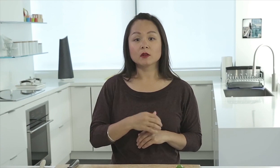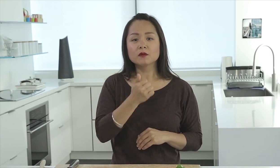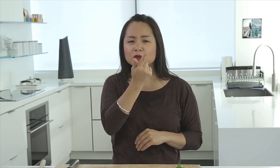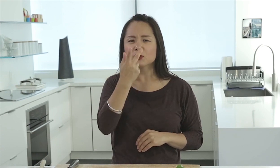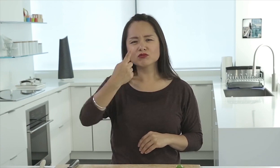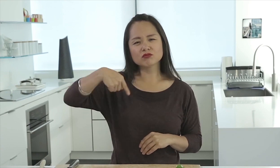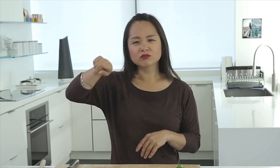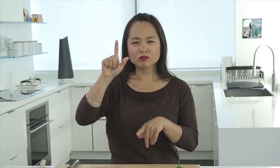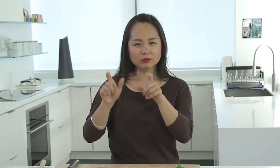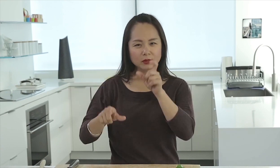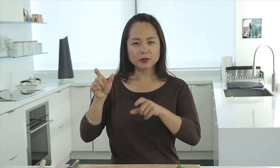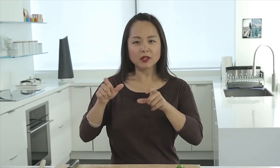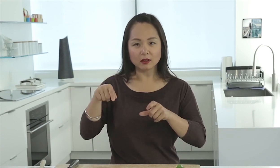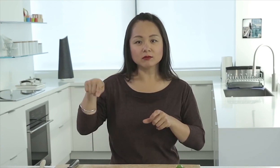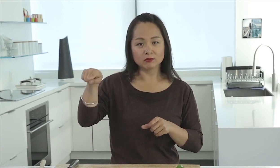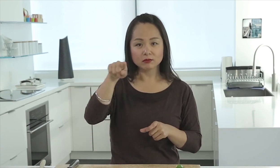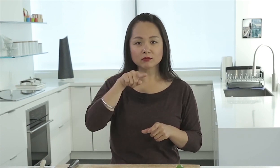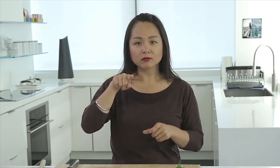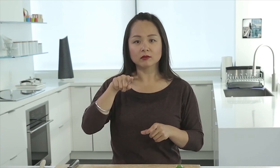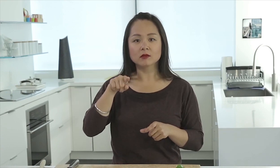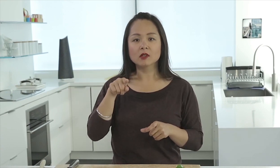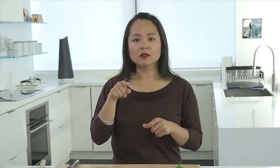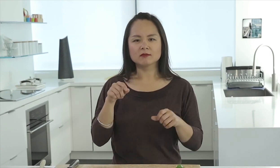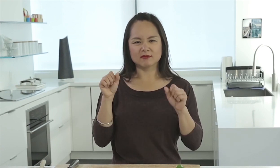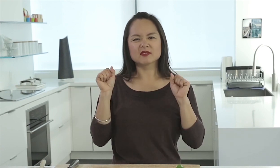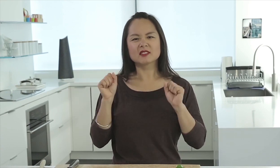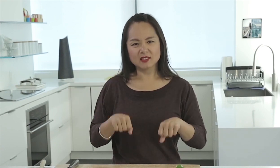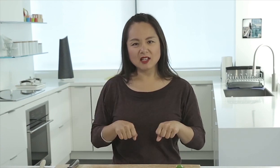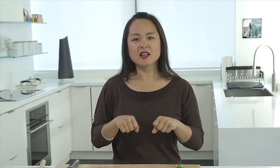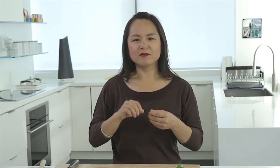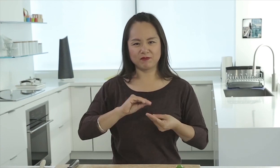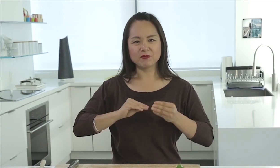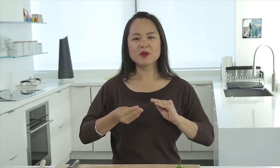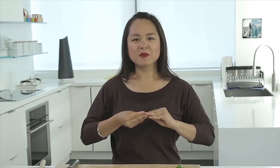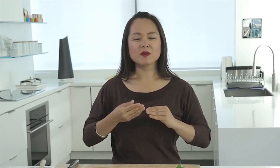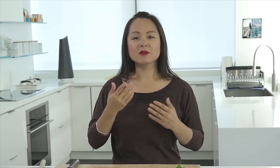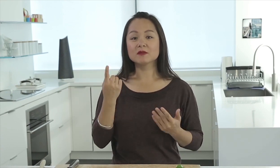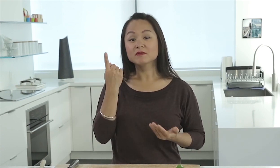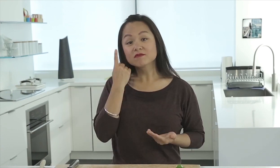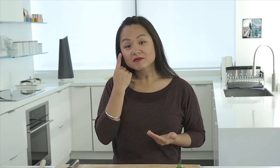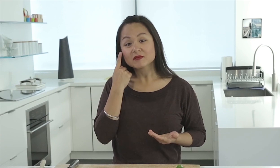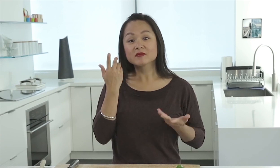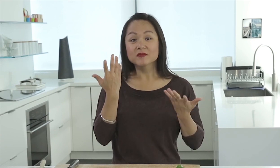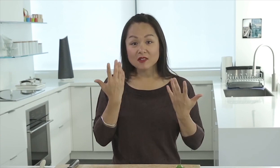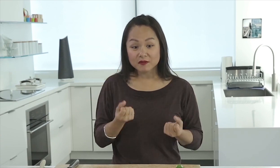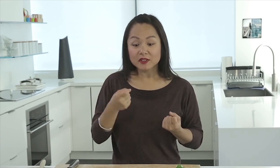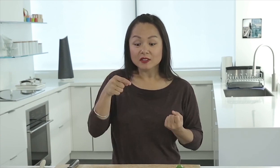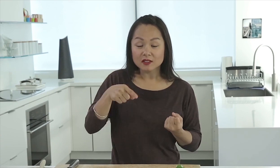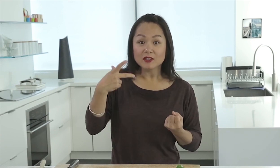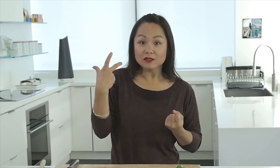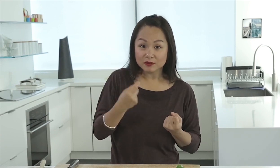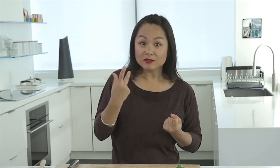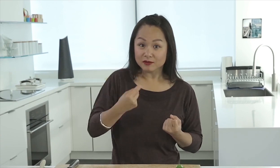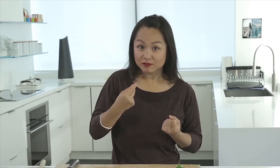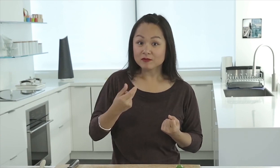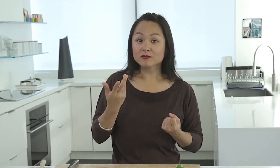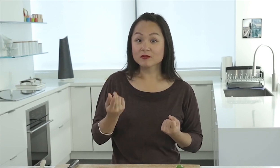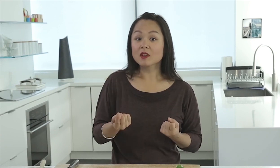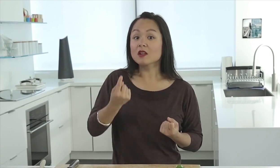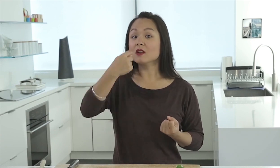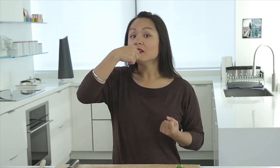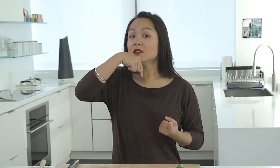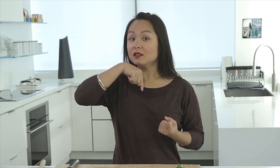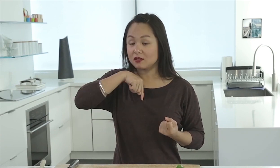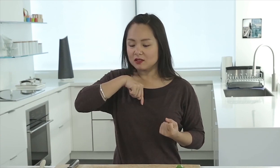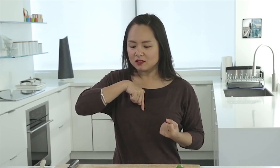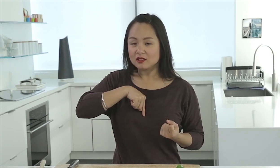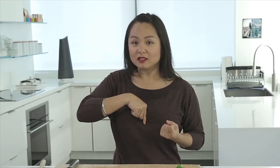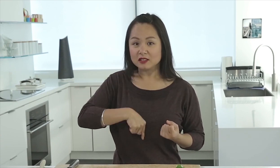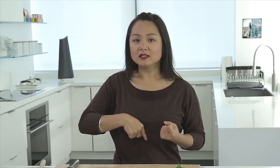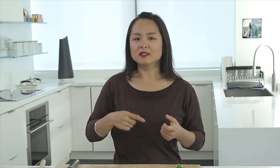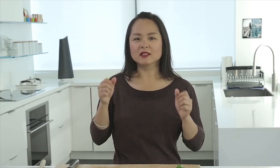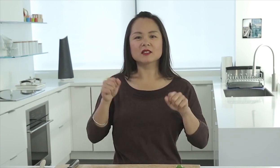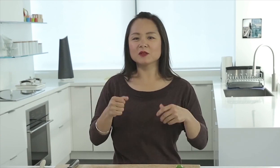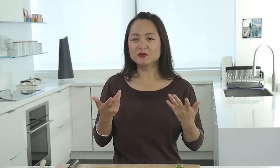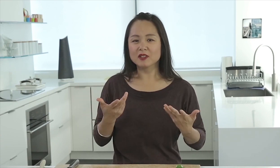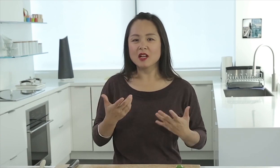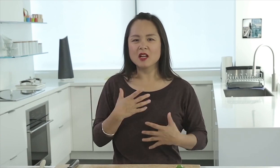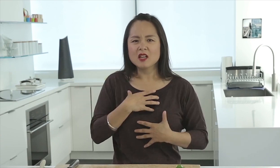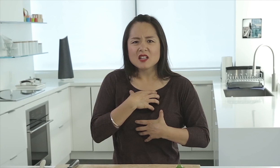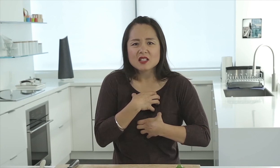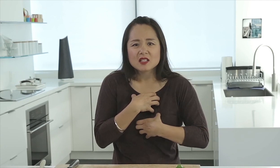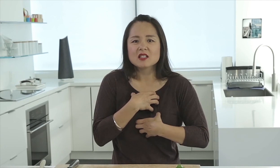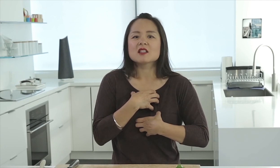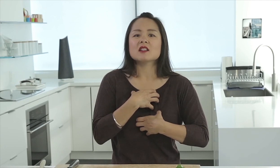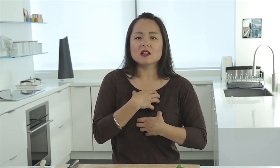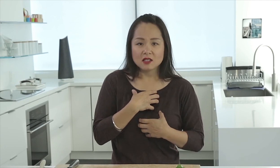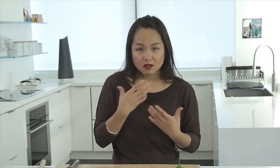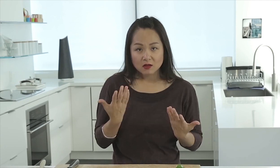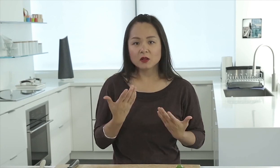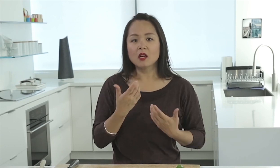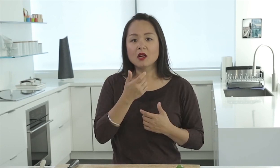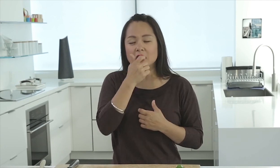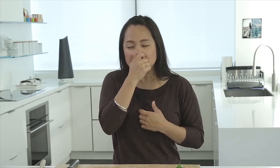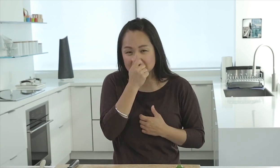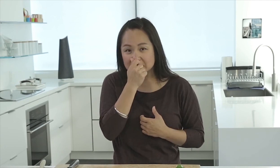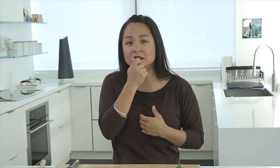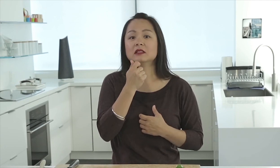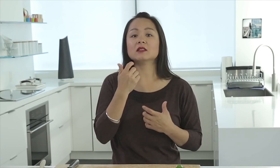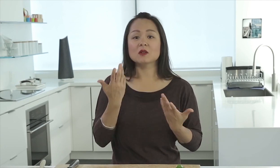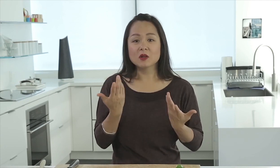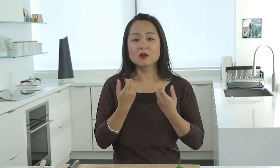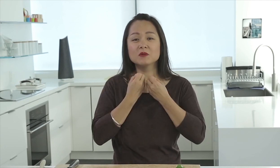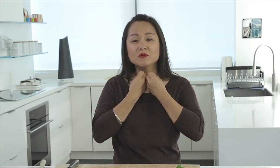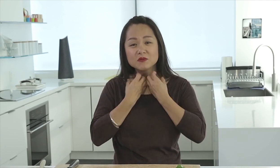For some people, sulfites can interfere with their health, cause asthma, allergies or disruption